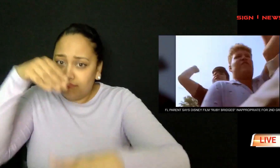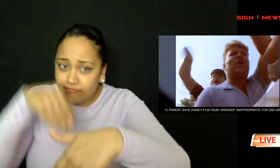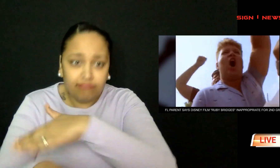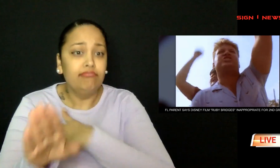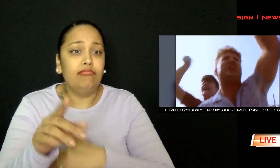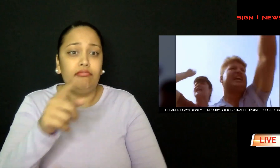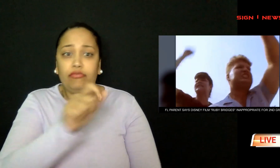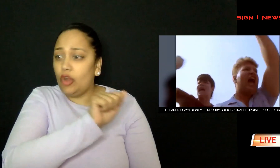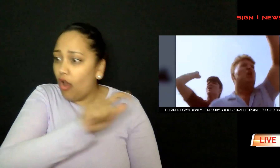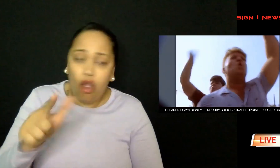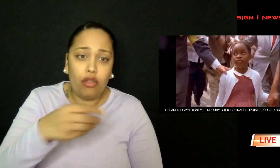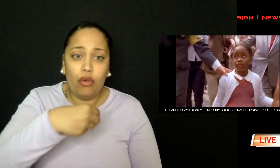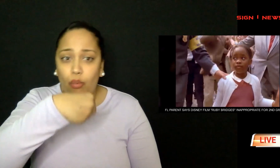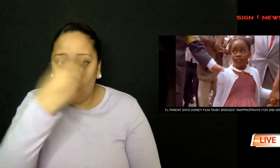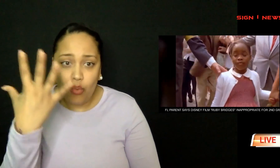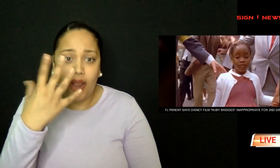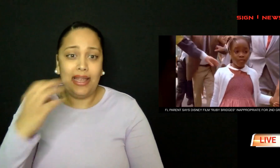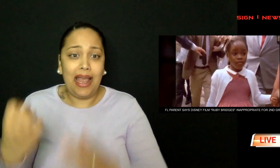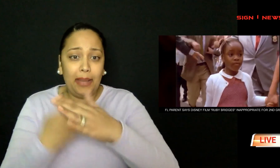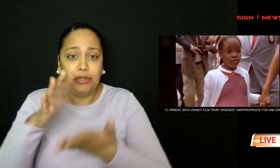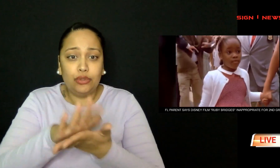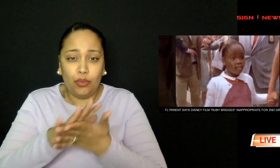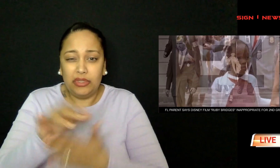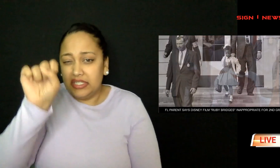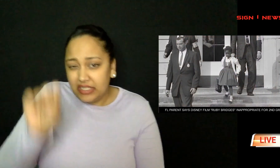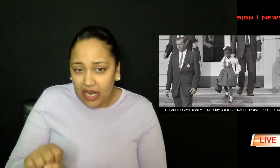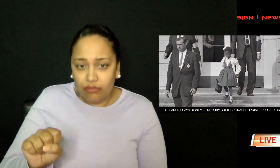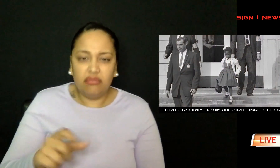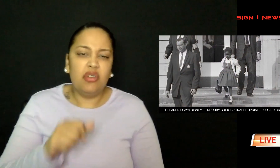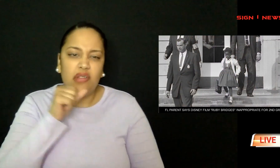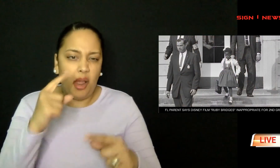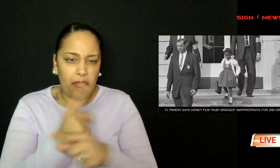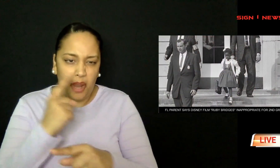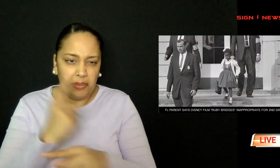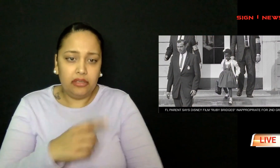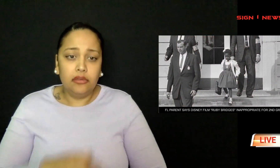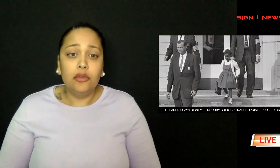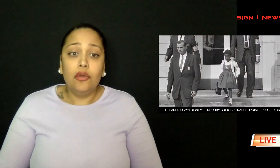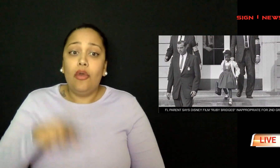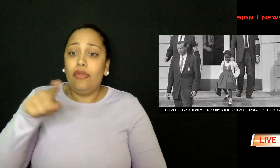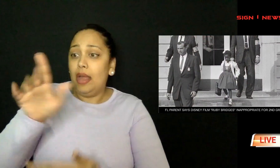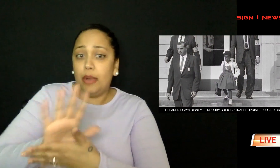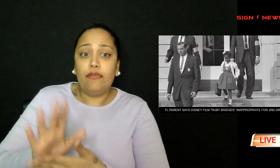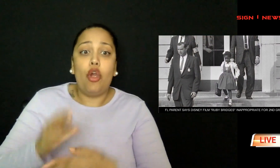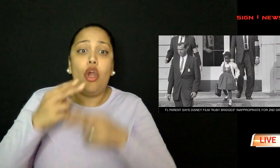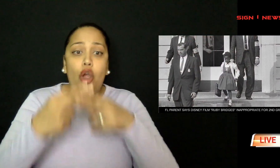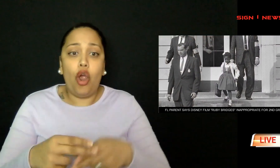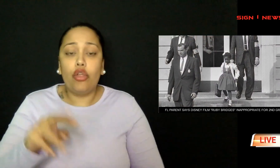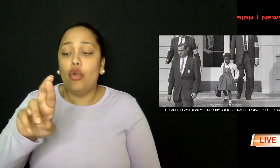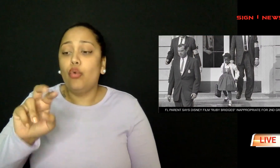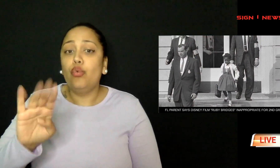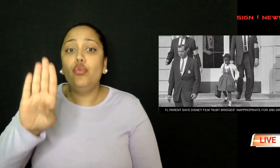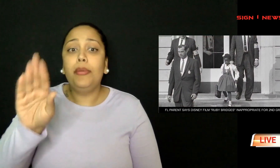a little black girl integrating an all white elementary school in the South is inappropriate